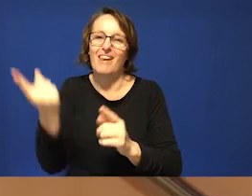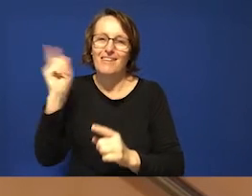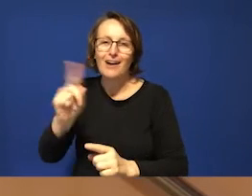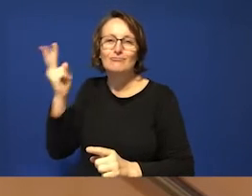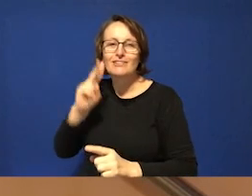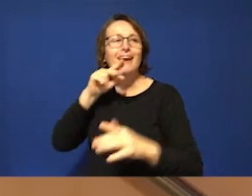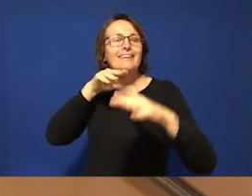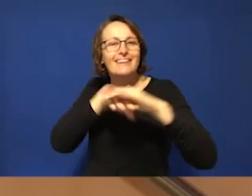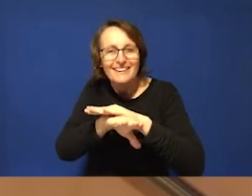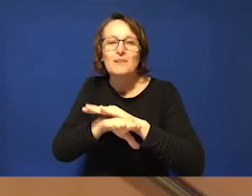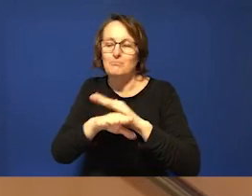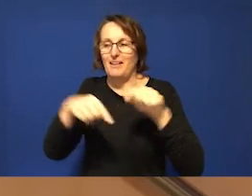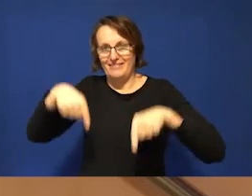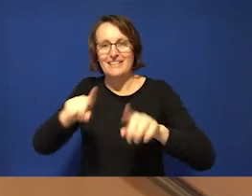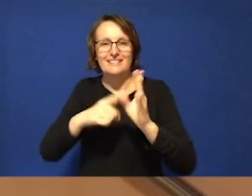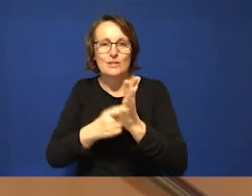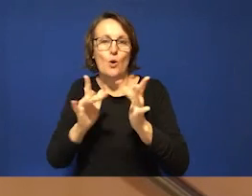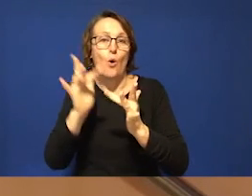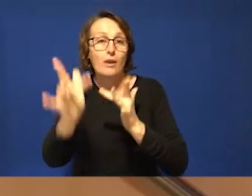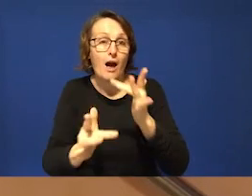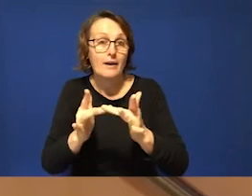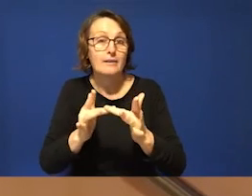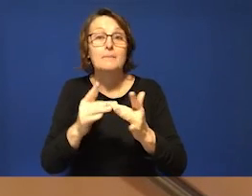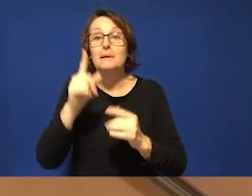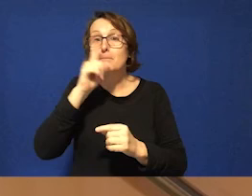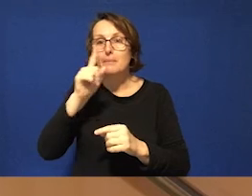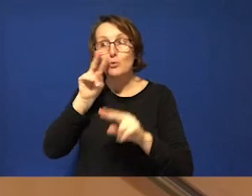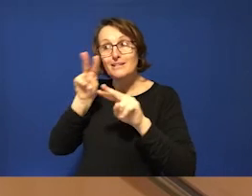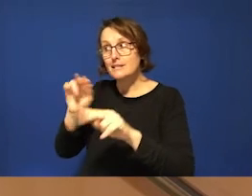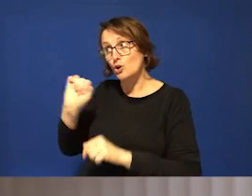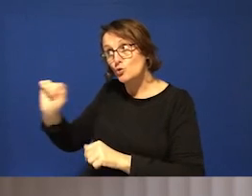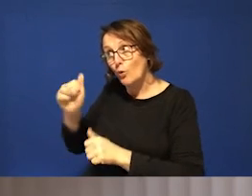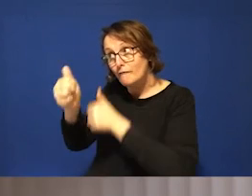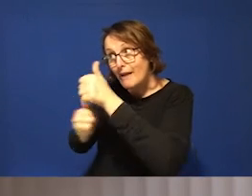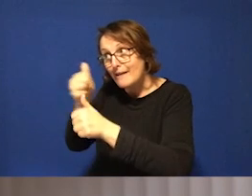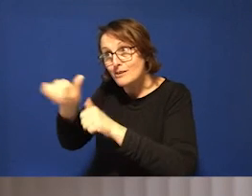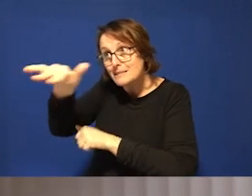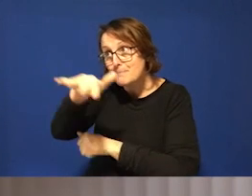other people can actually see that secret space of yours, Peter, because on that weekend, there's gonna be